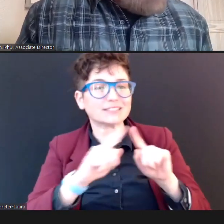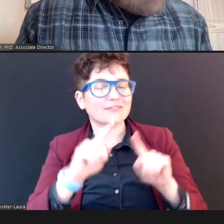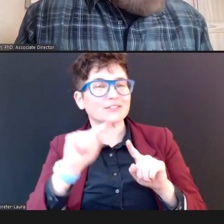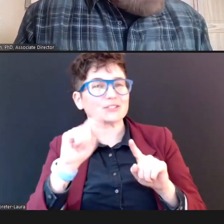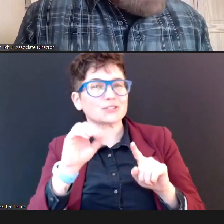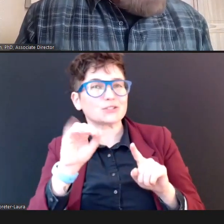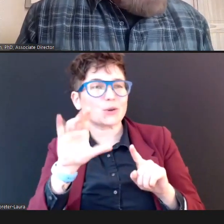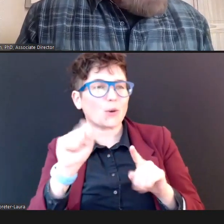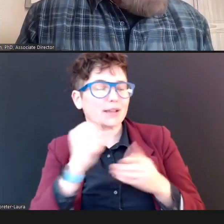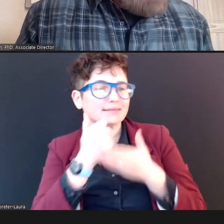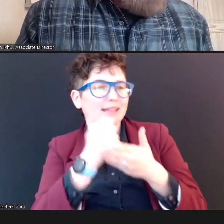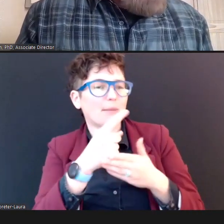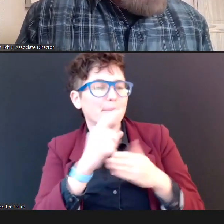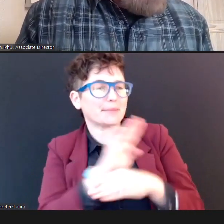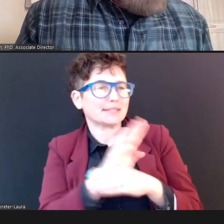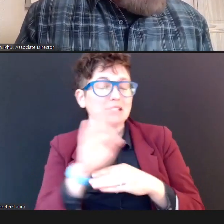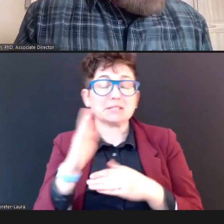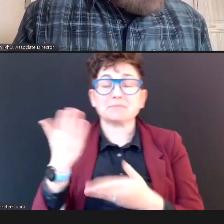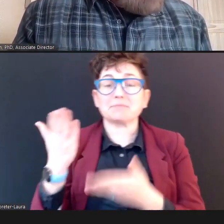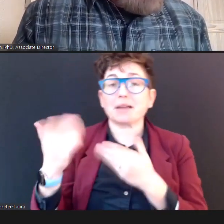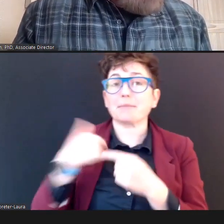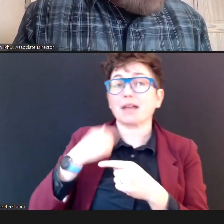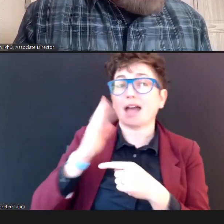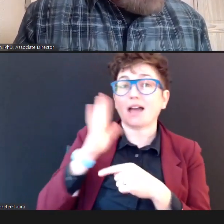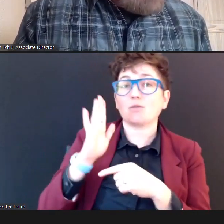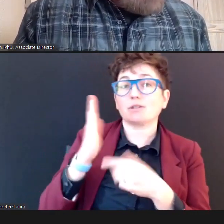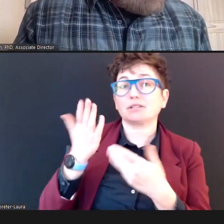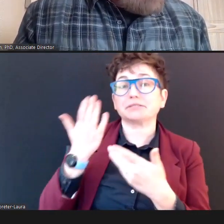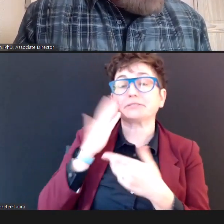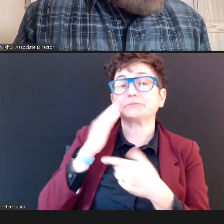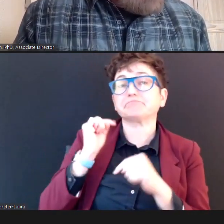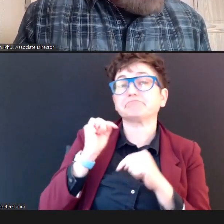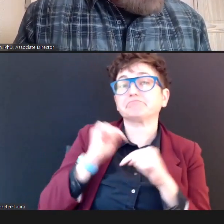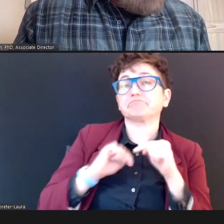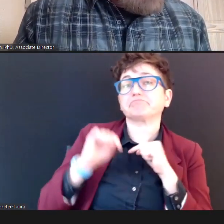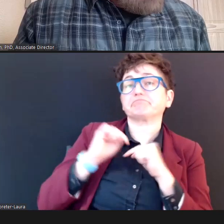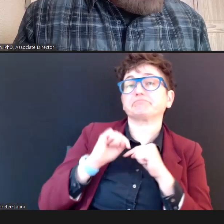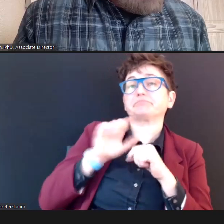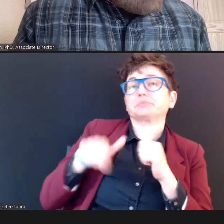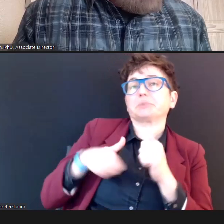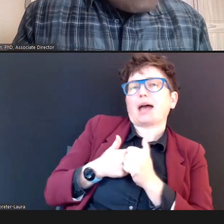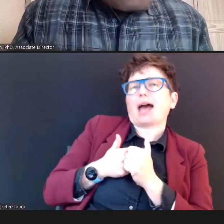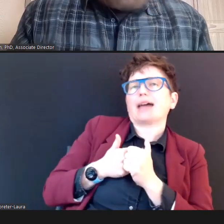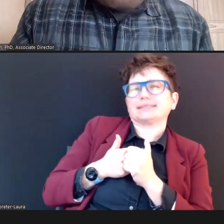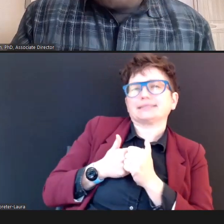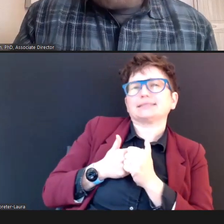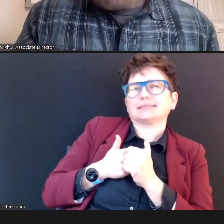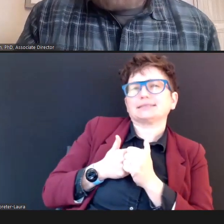busy well I may just back right out of